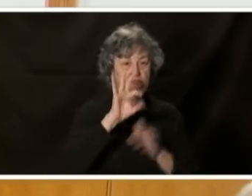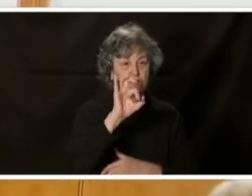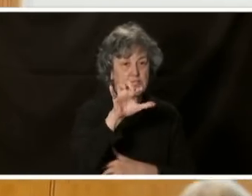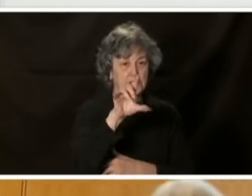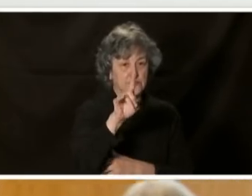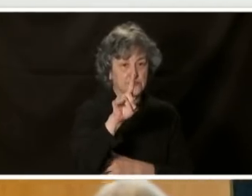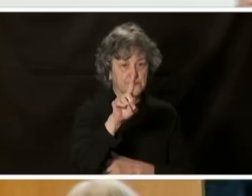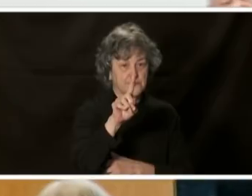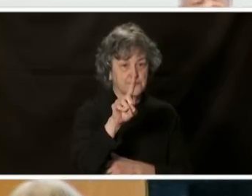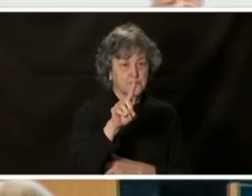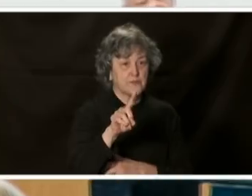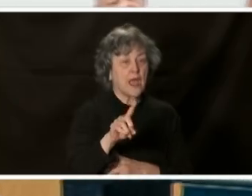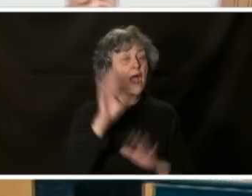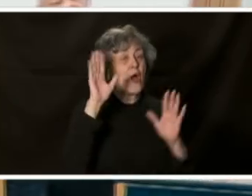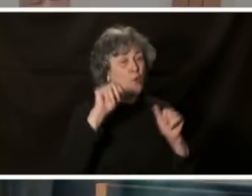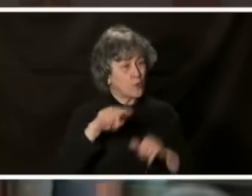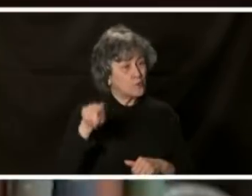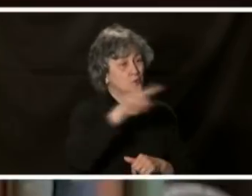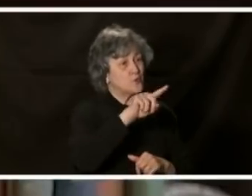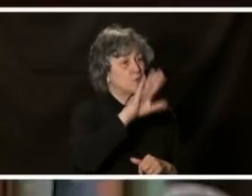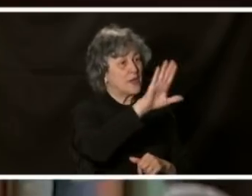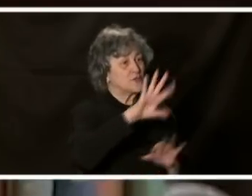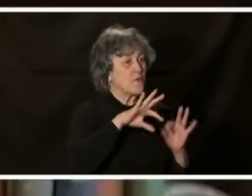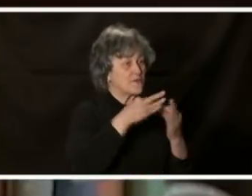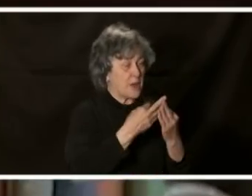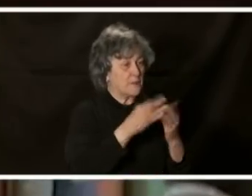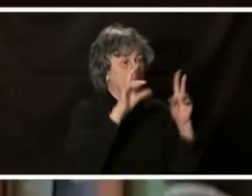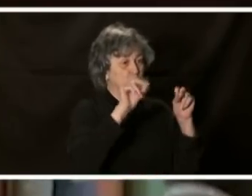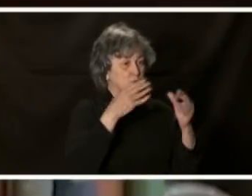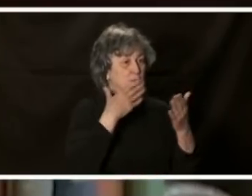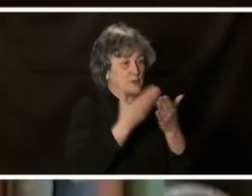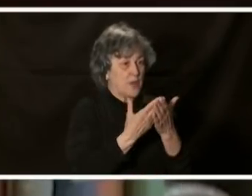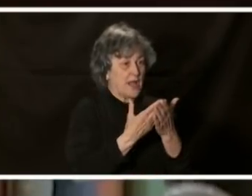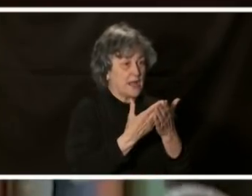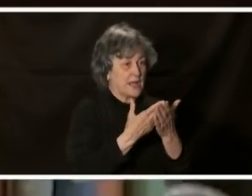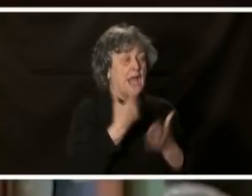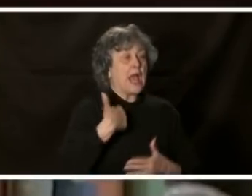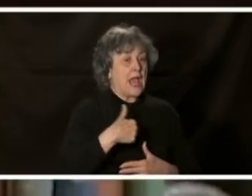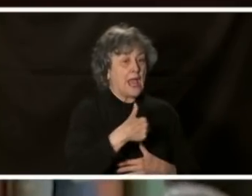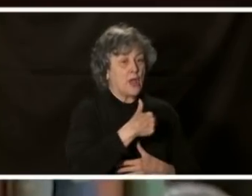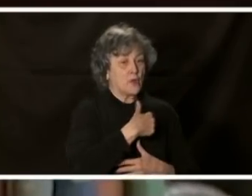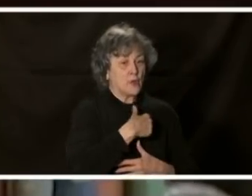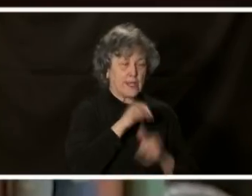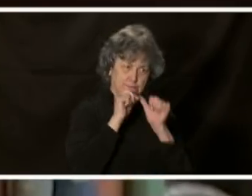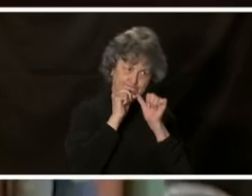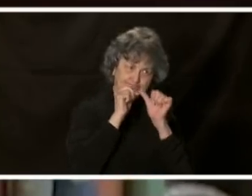I HOPE YOU AND YOUR FAMILIES ARE DOING WELL, AS WE REMAIN VIGILANT